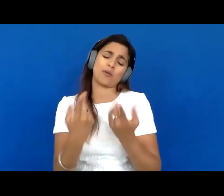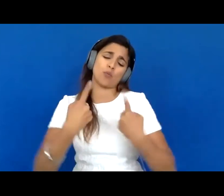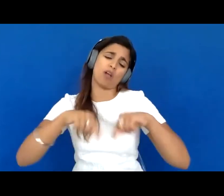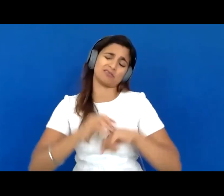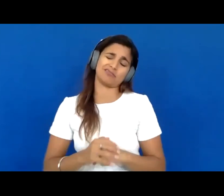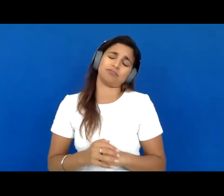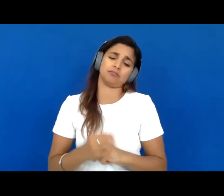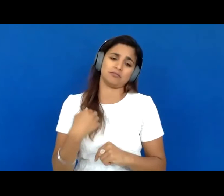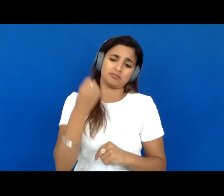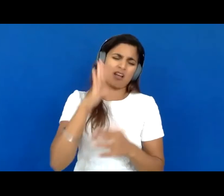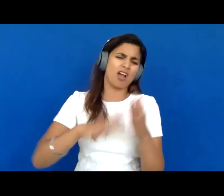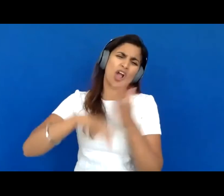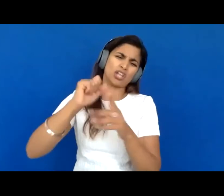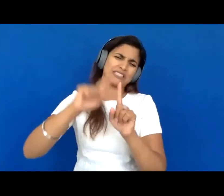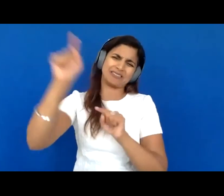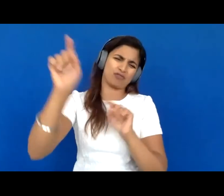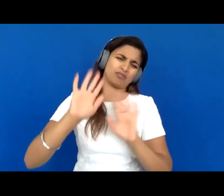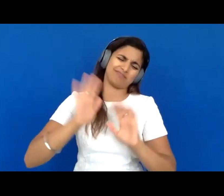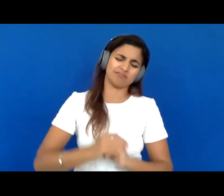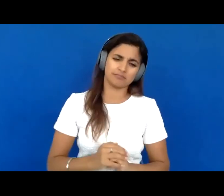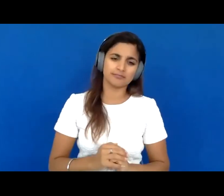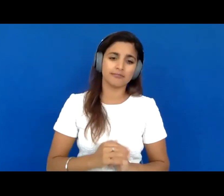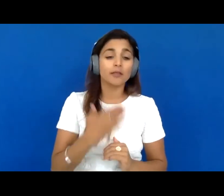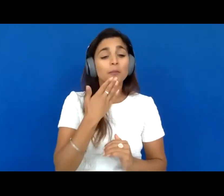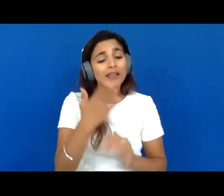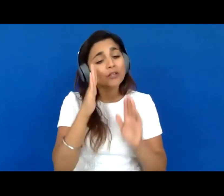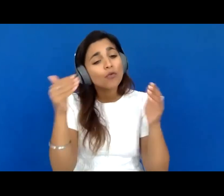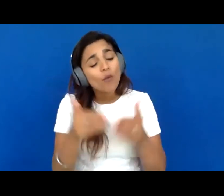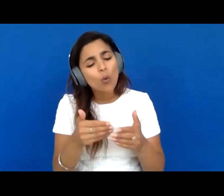is there so I would tell you focus on starting a family focus on integrating